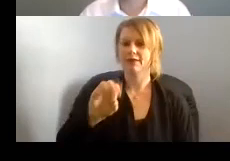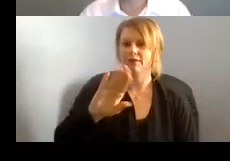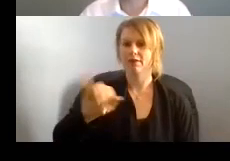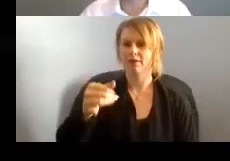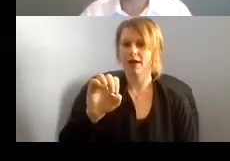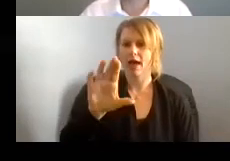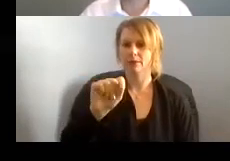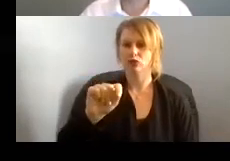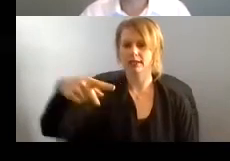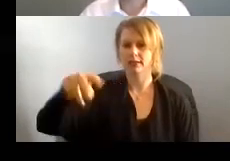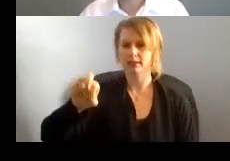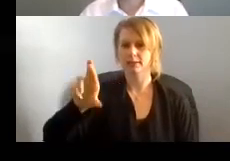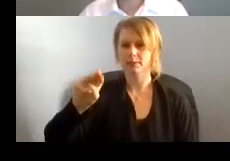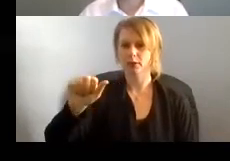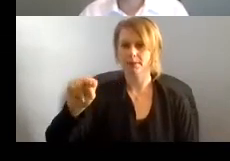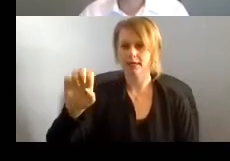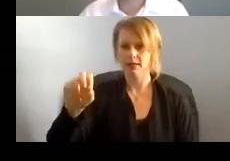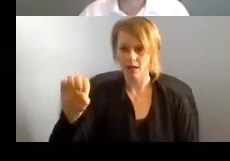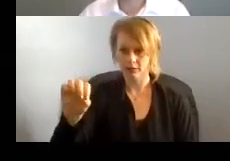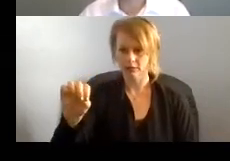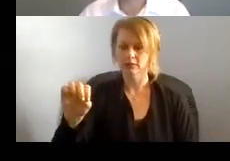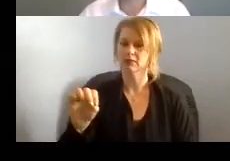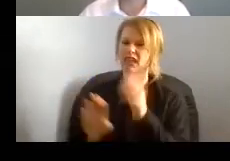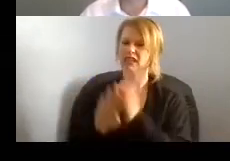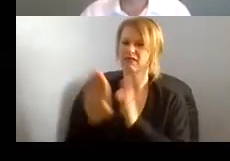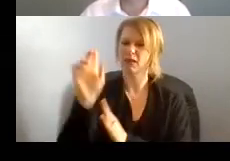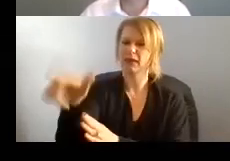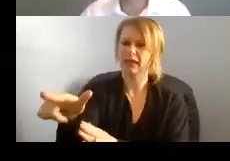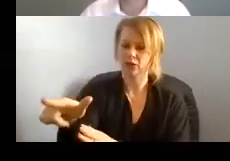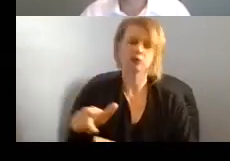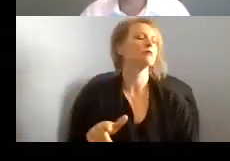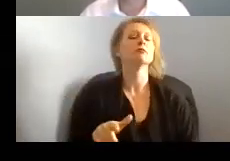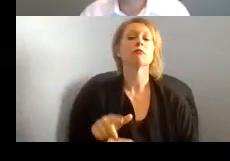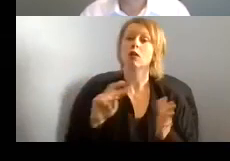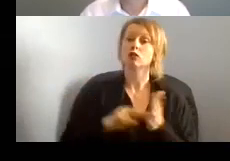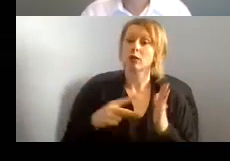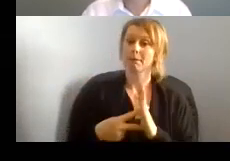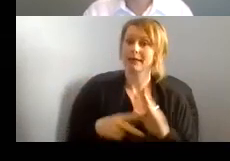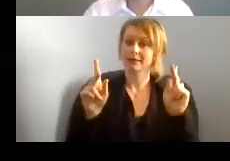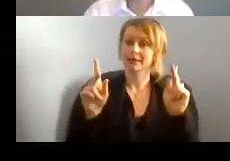of the first year of life. So when they’re 3 months old, when a person leaves the room, even if it’s an important attachment